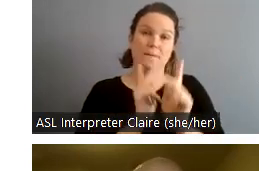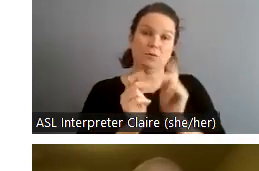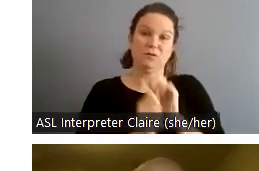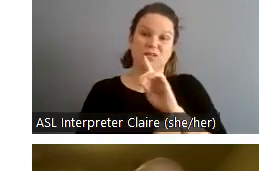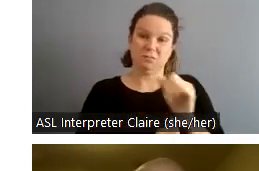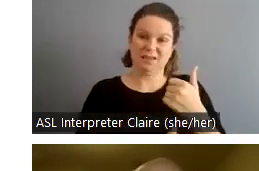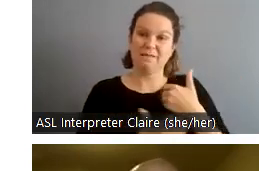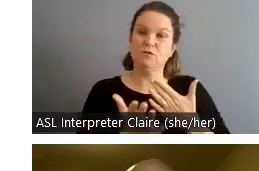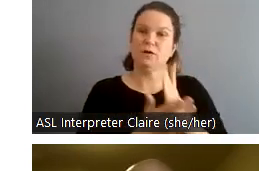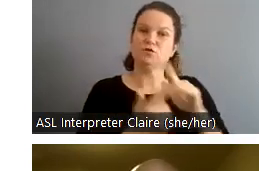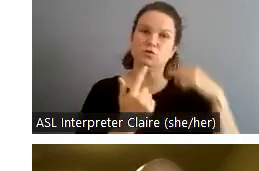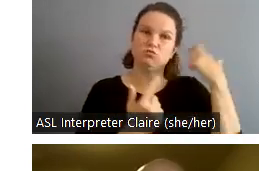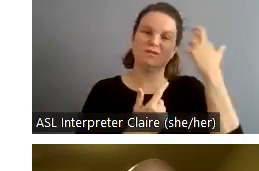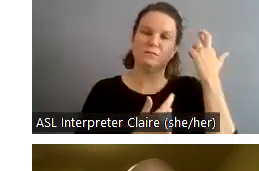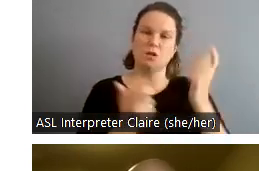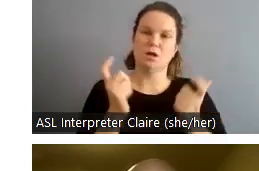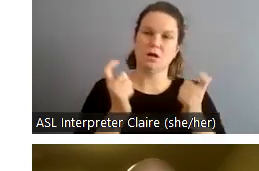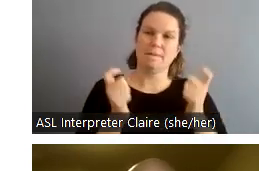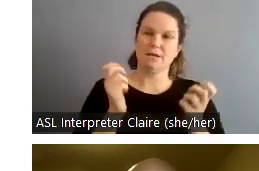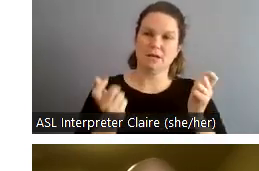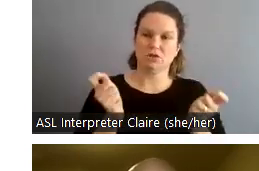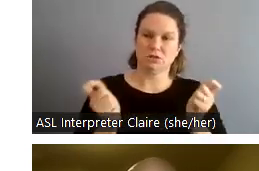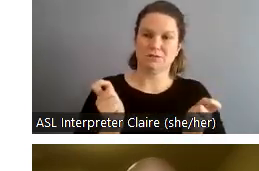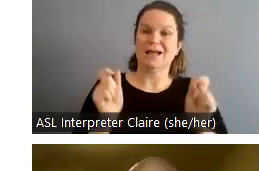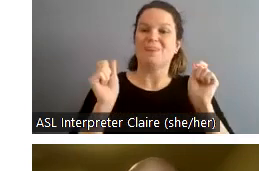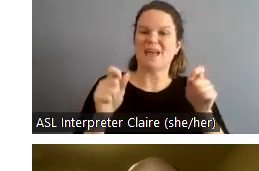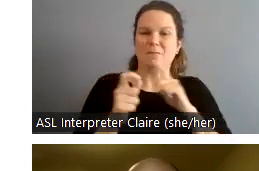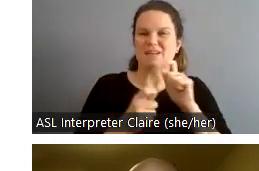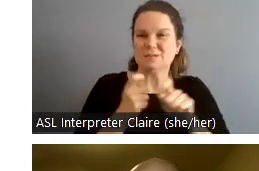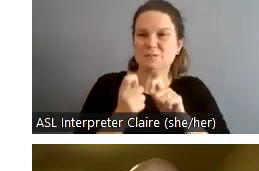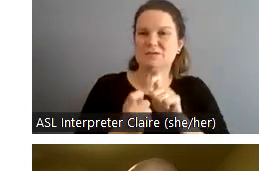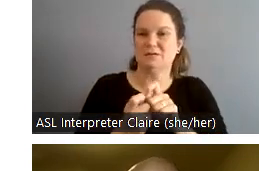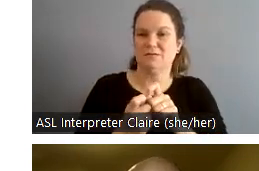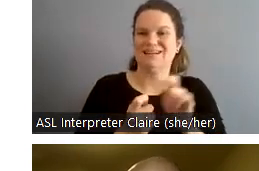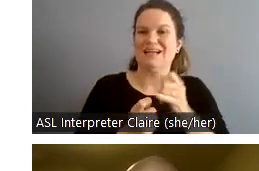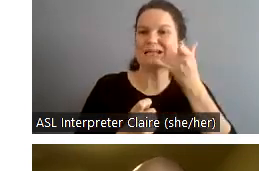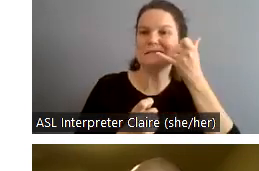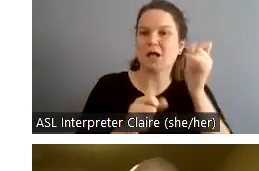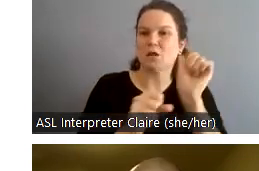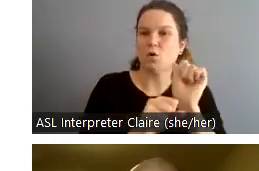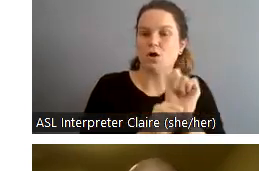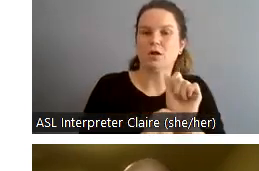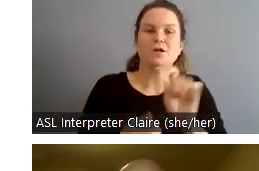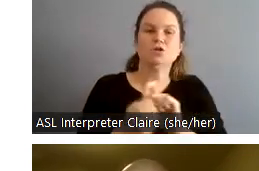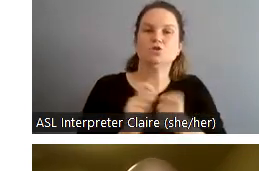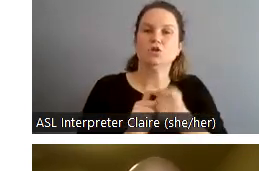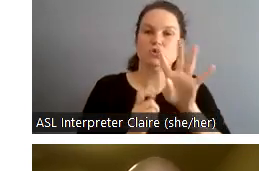right to reasonable accommodations- and these can be situational, specific kinds of things like teleworking, or changing